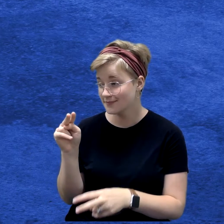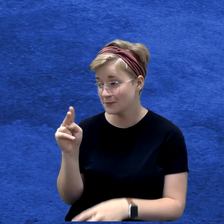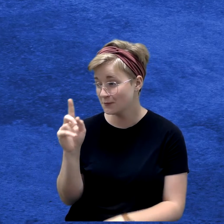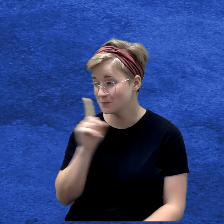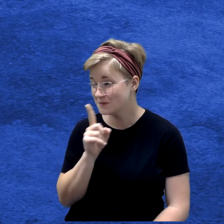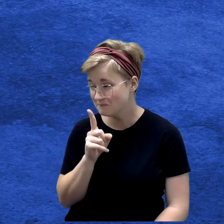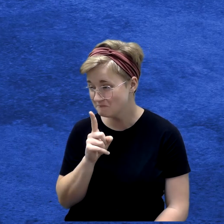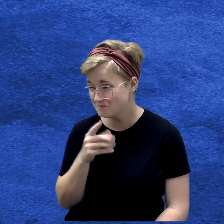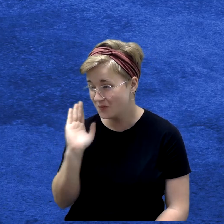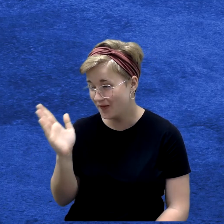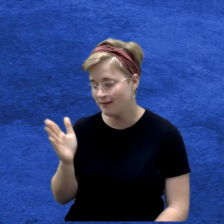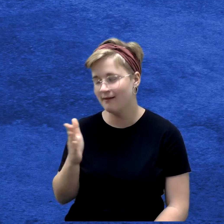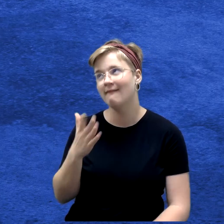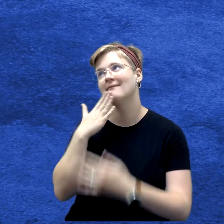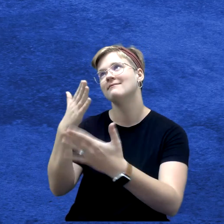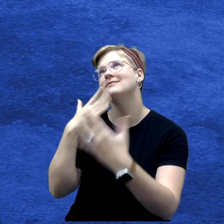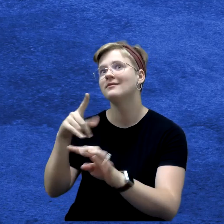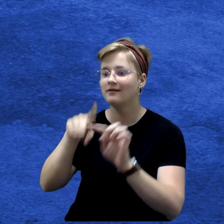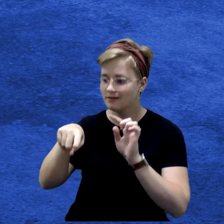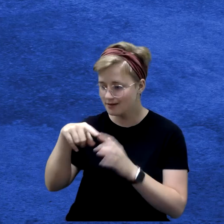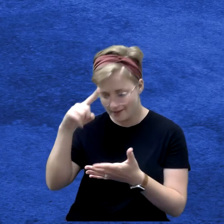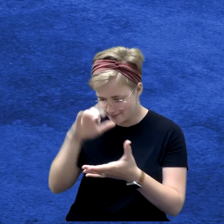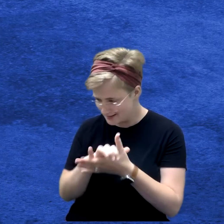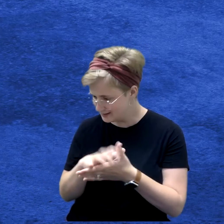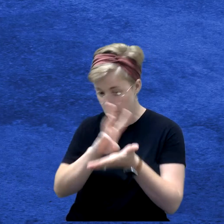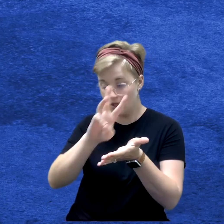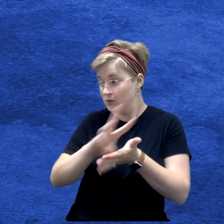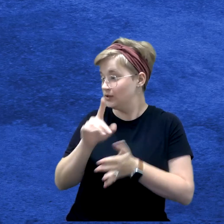I can’t believe Wallis Wallace is really coming.